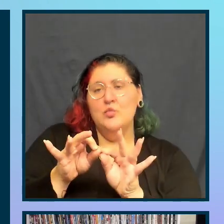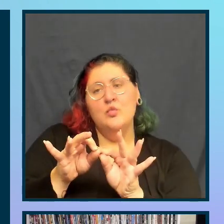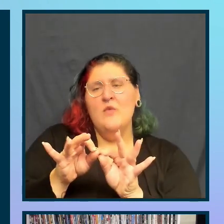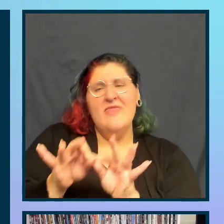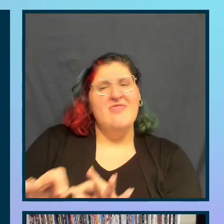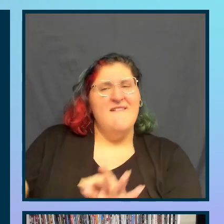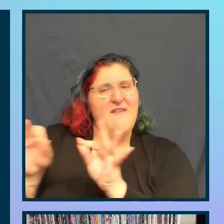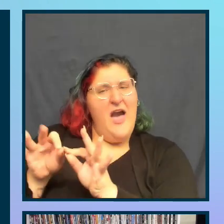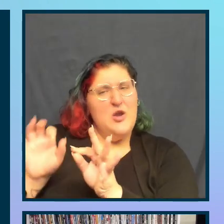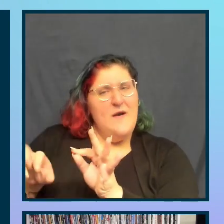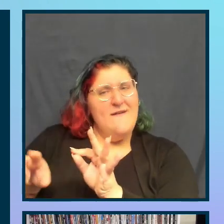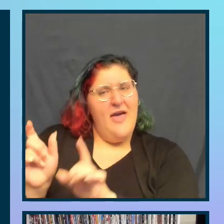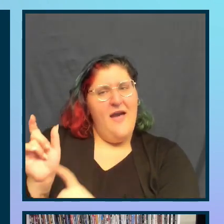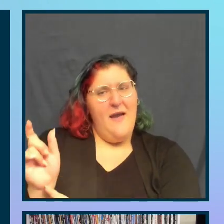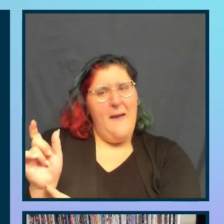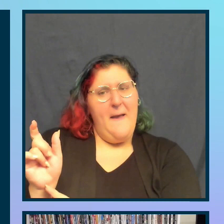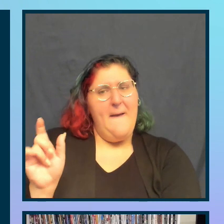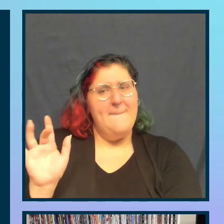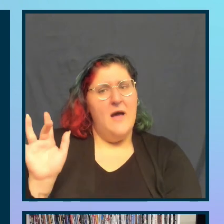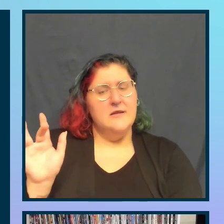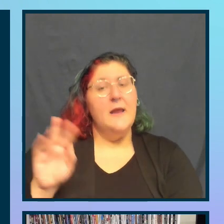which denotes an action will result upon activation.